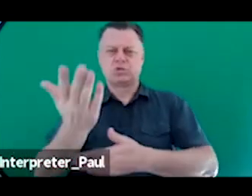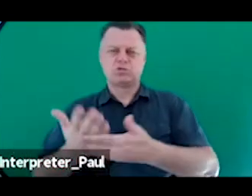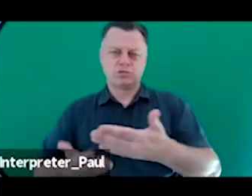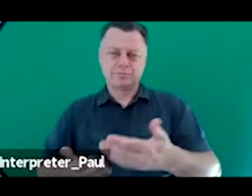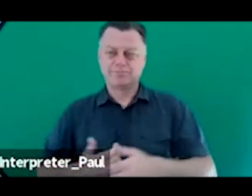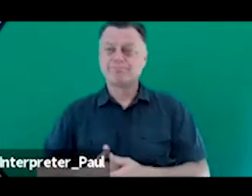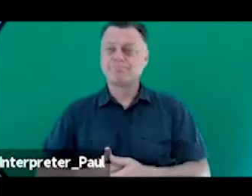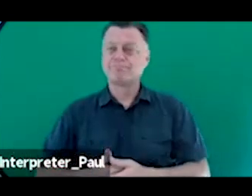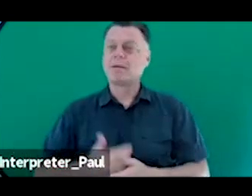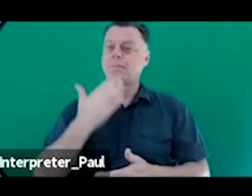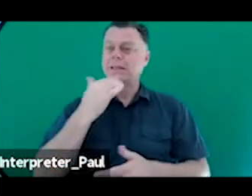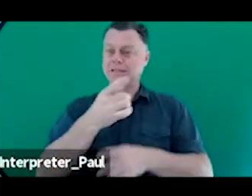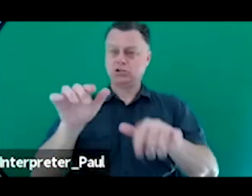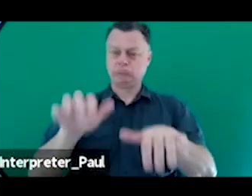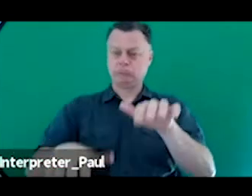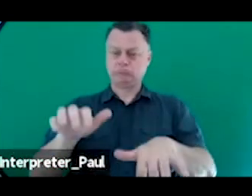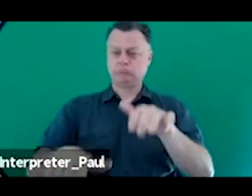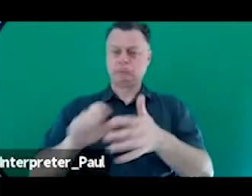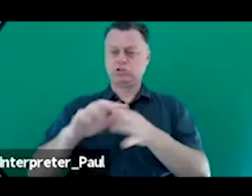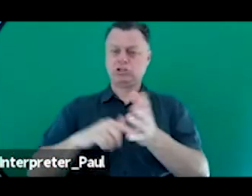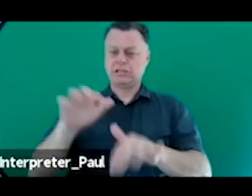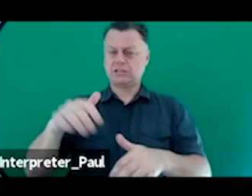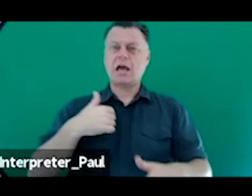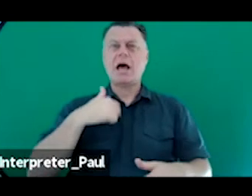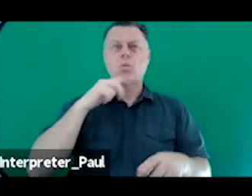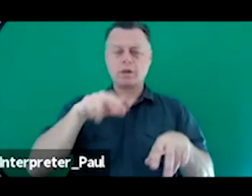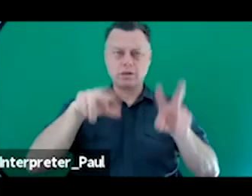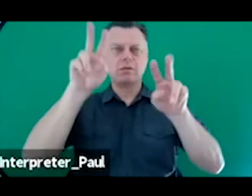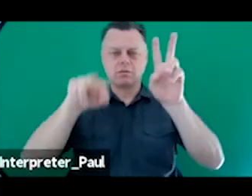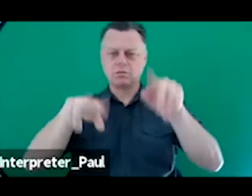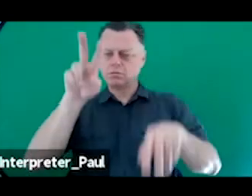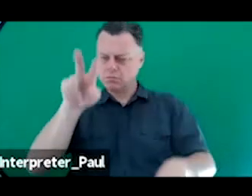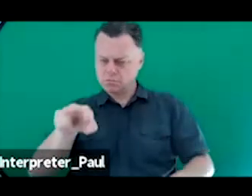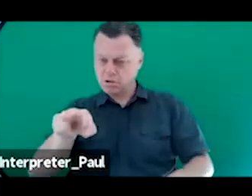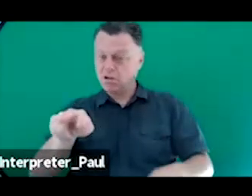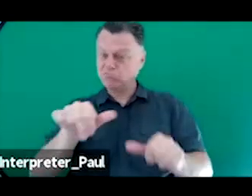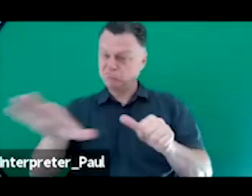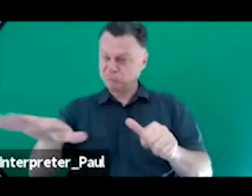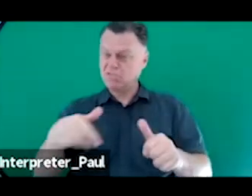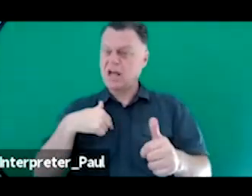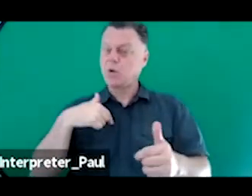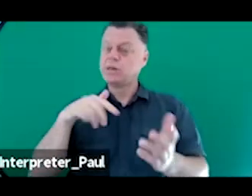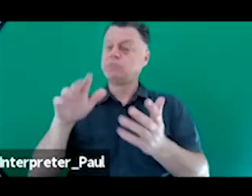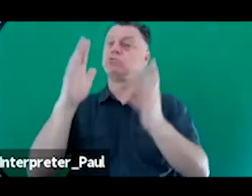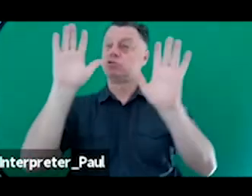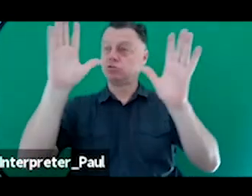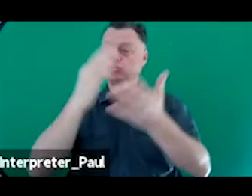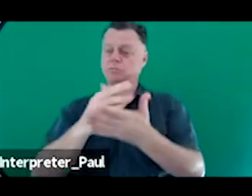please post it in the chat and we will pause and give voice to it. Two, I am going to walk the